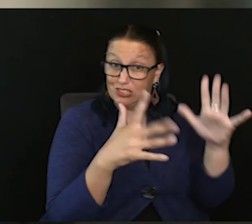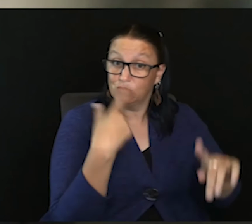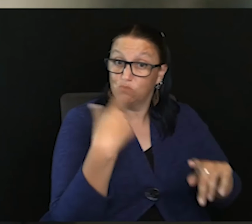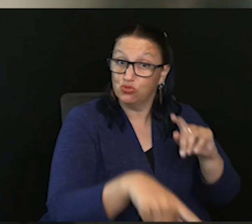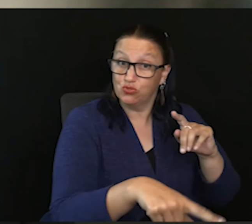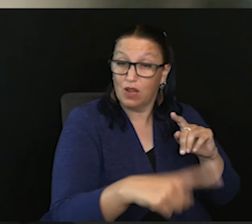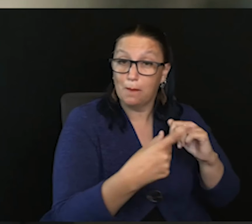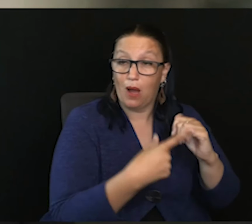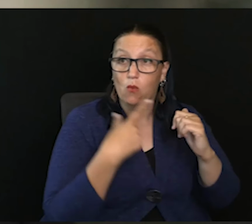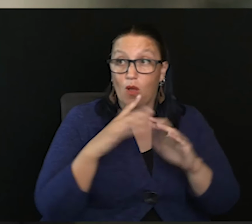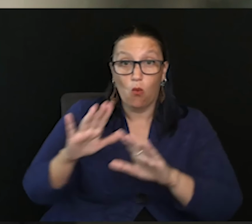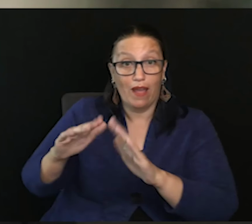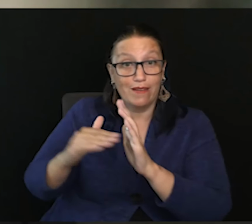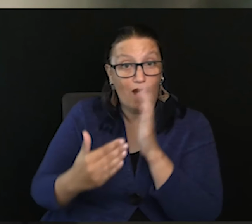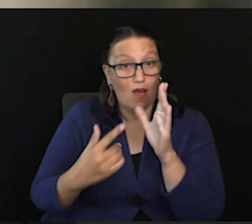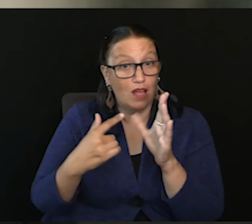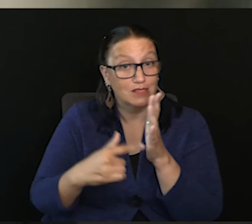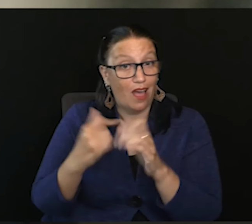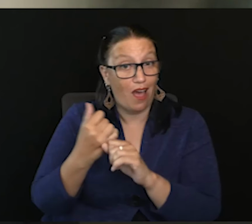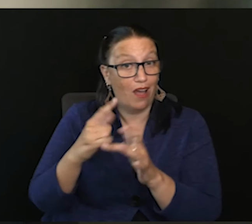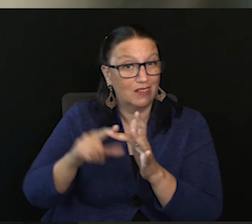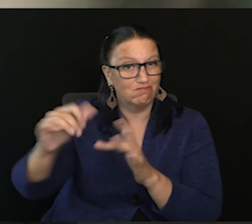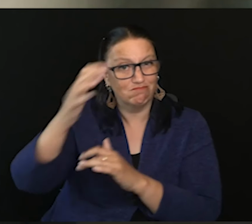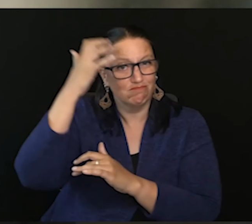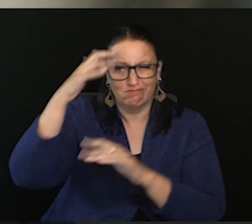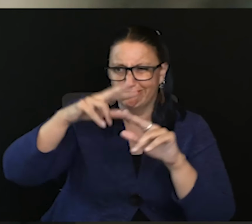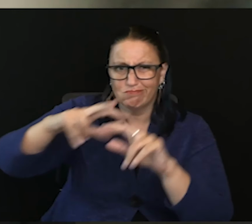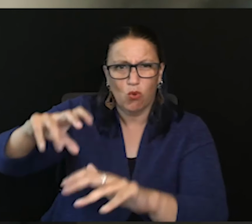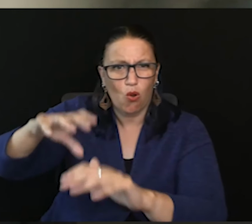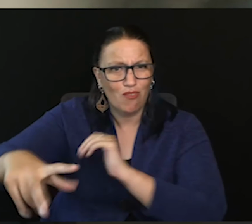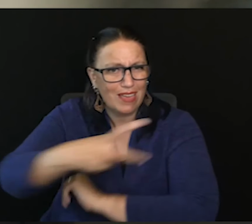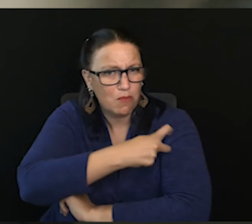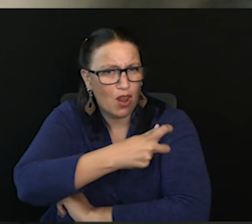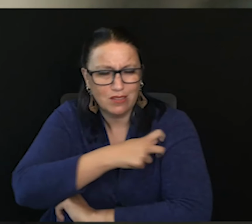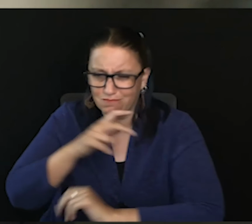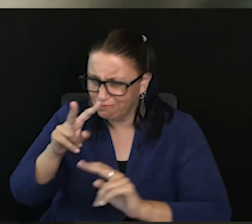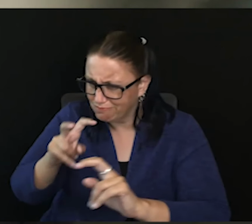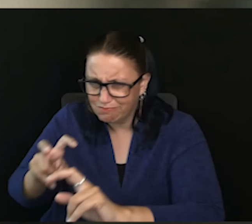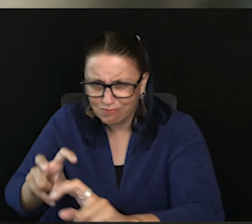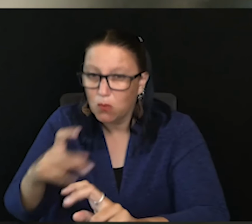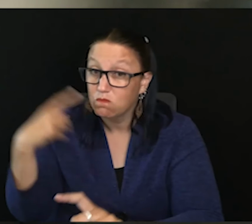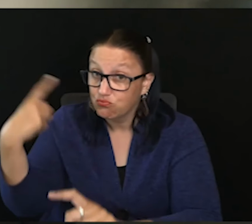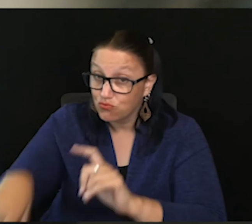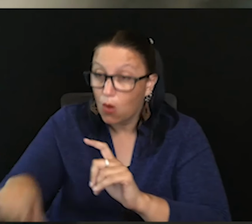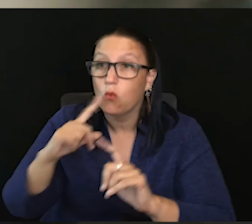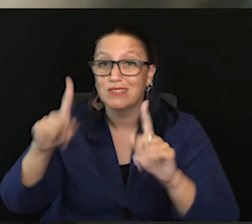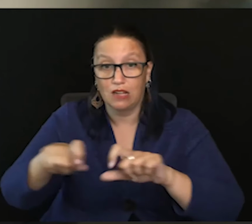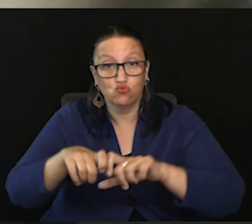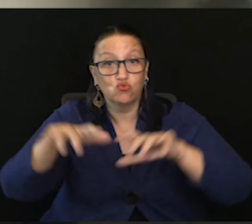it will then be made available over the coming weeks, with supply coming into the country and to be distributed through states and territories,